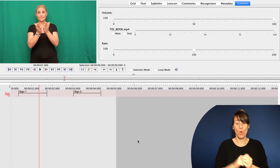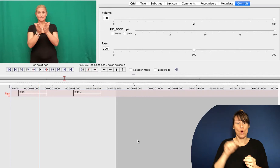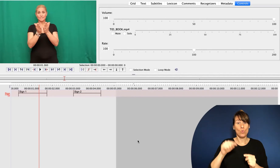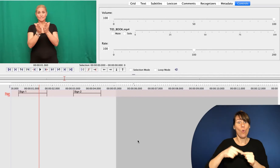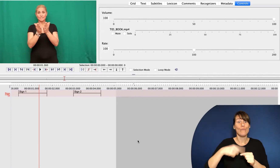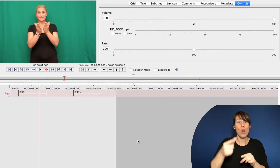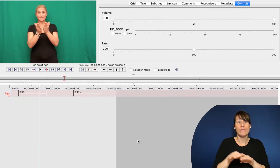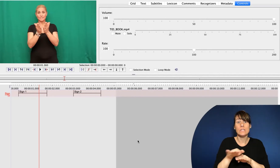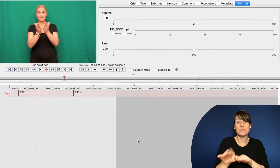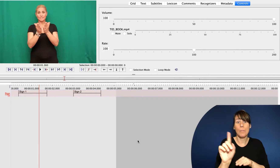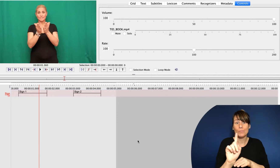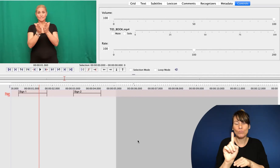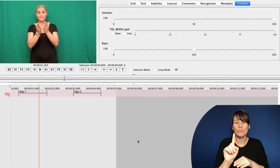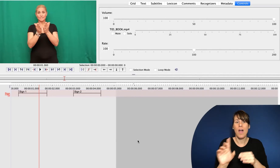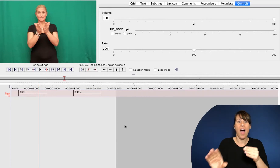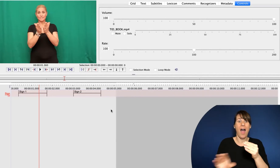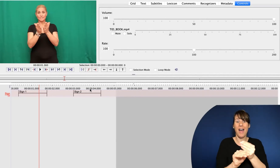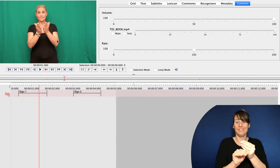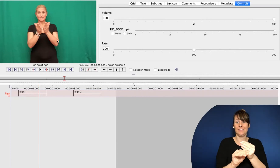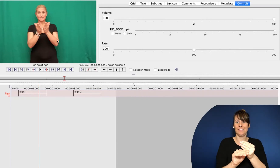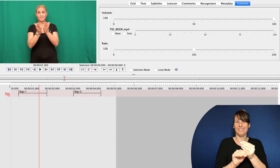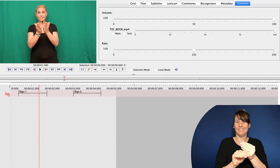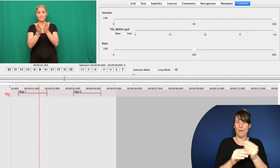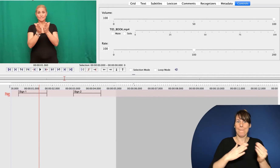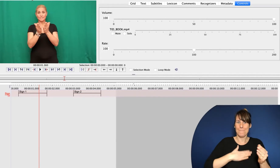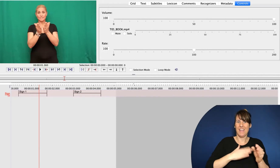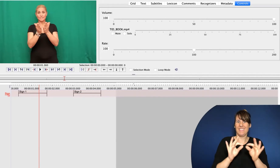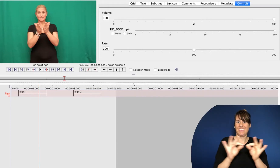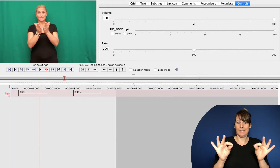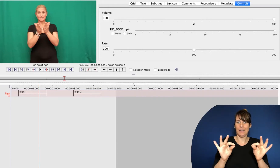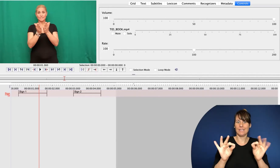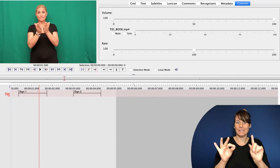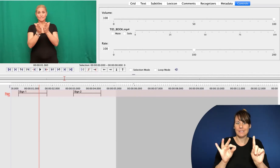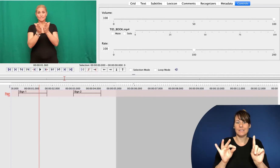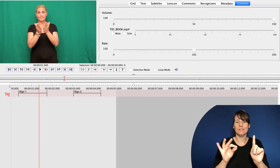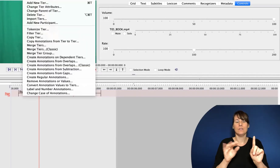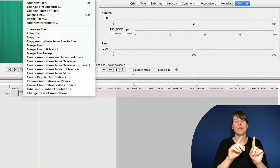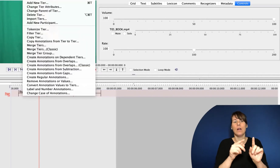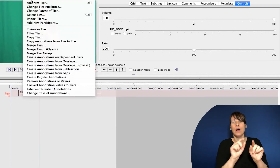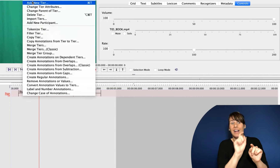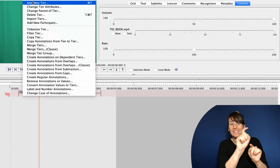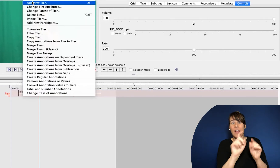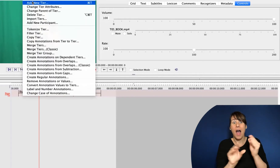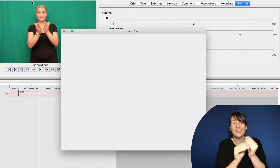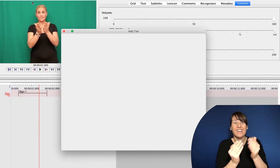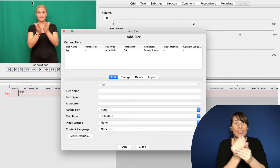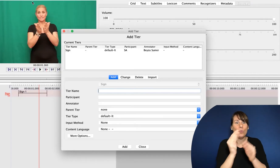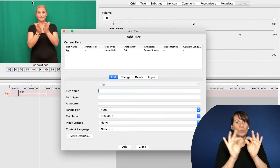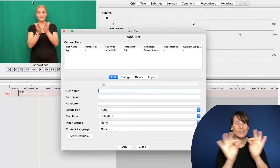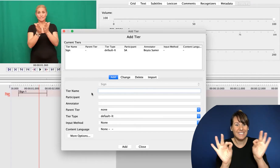Now the next step is to add my tiers. Go to "Tier", "Add new tier".